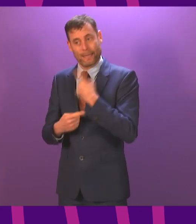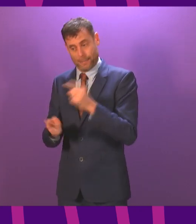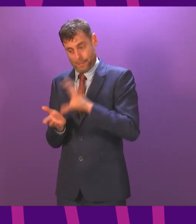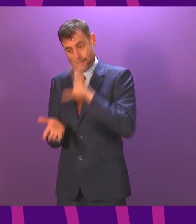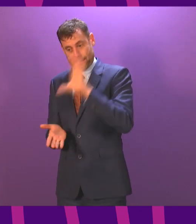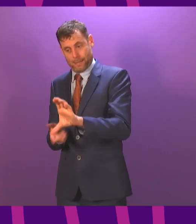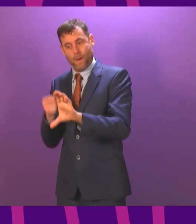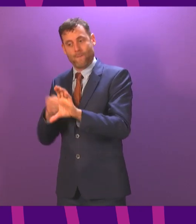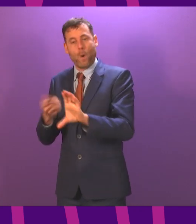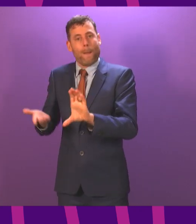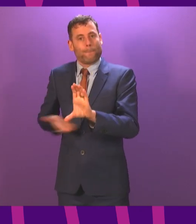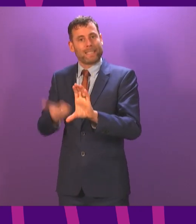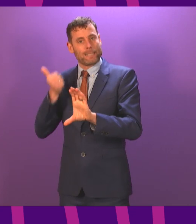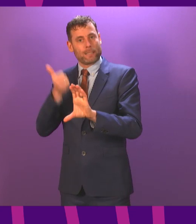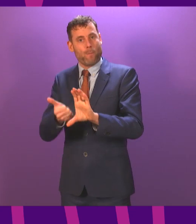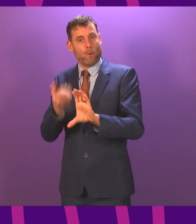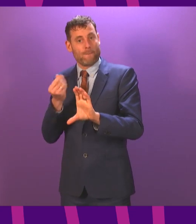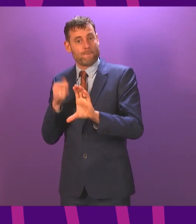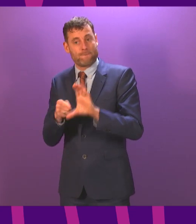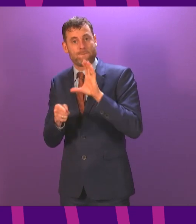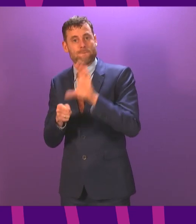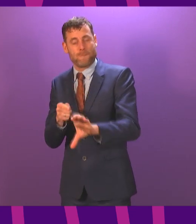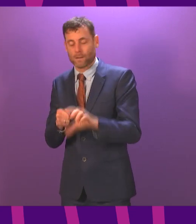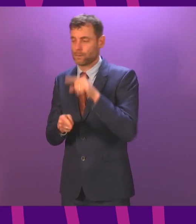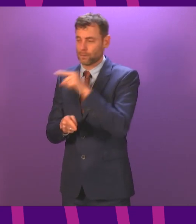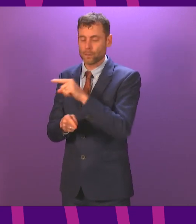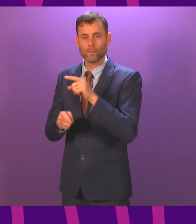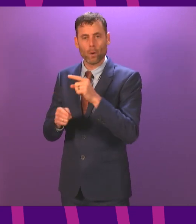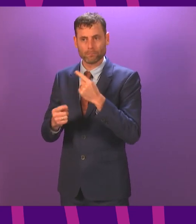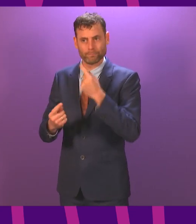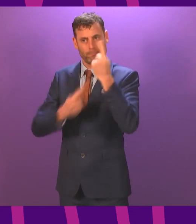funding, which is being provided through the local authority discretionary fund. It is